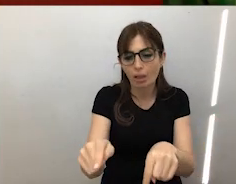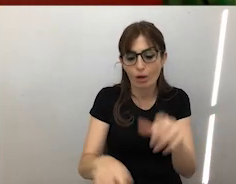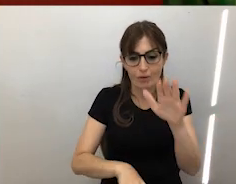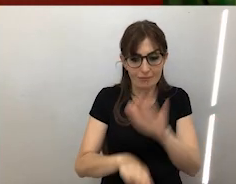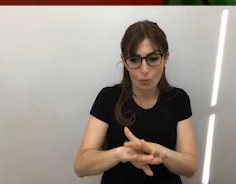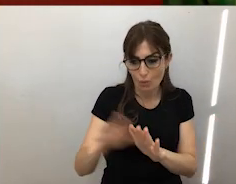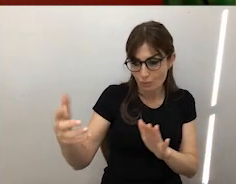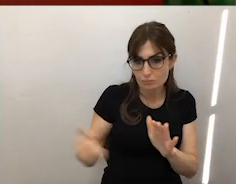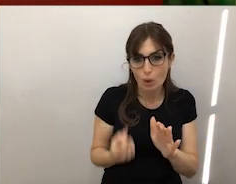total revenue is